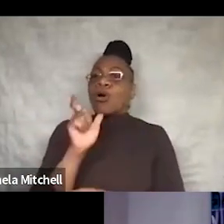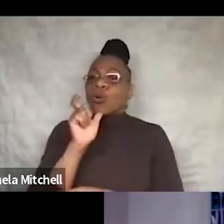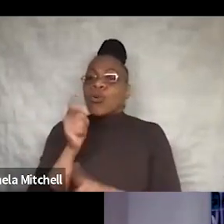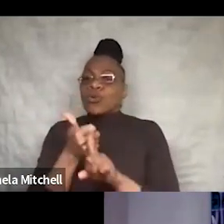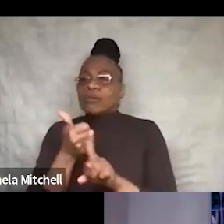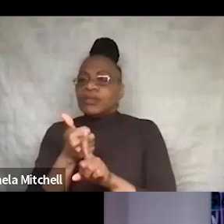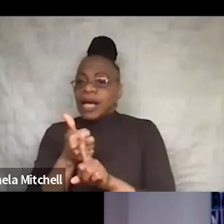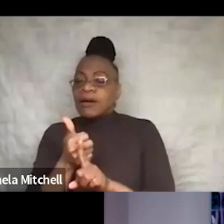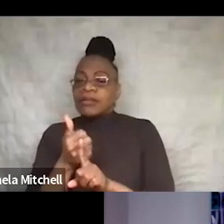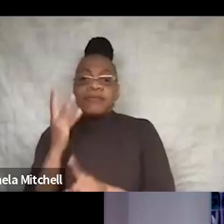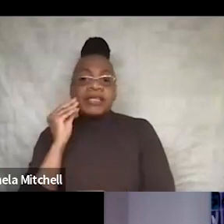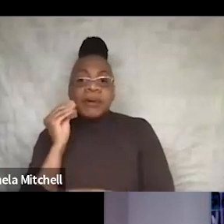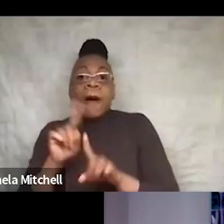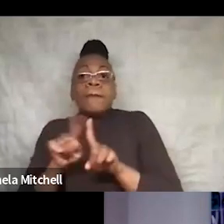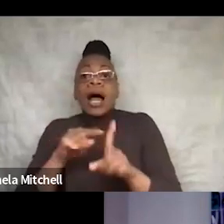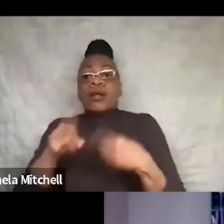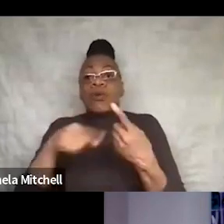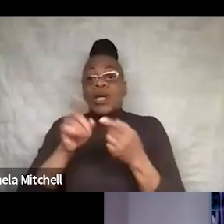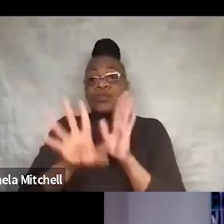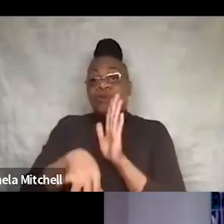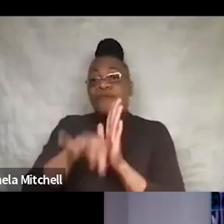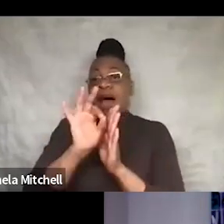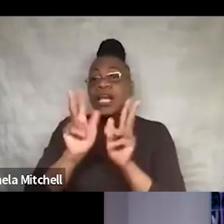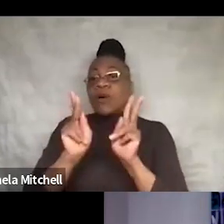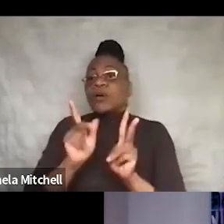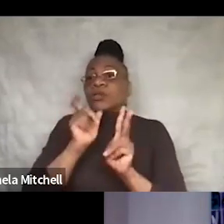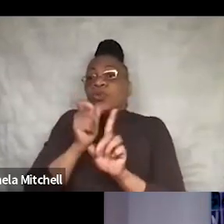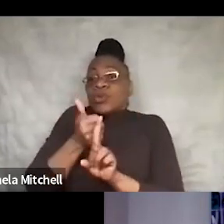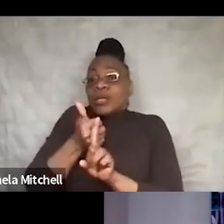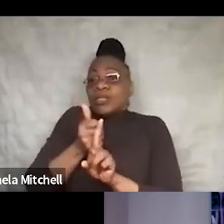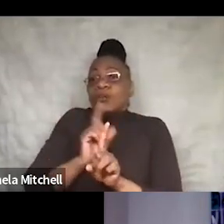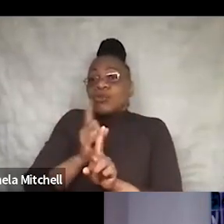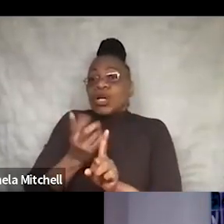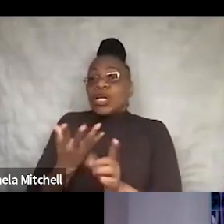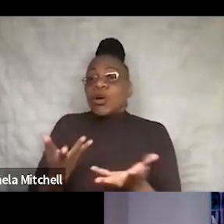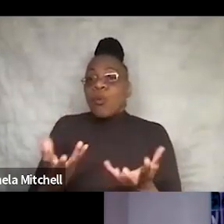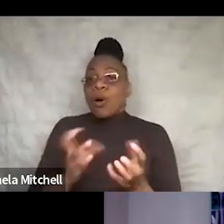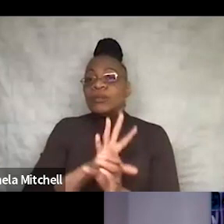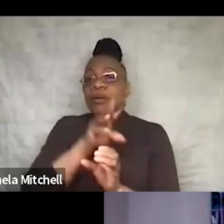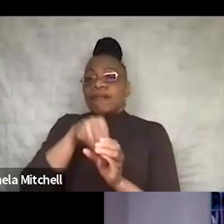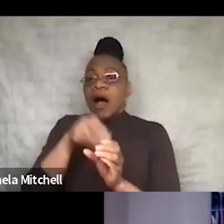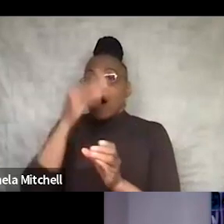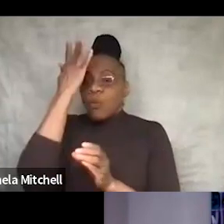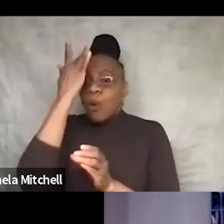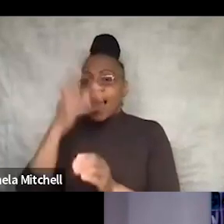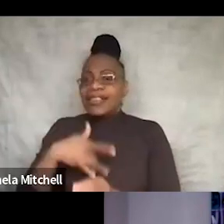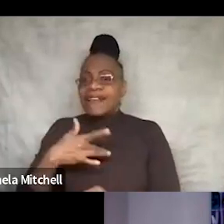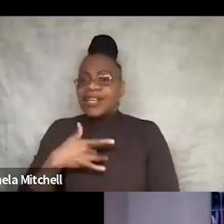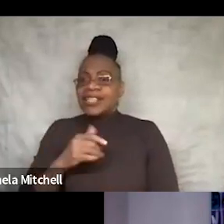but when you find somebody that really wants to be in this space because they cannot not be in this space because what happened to them,